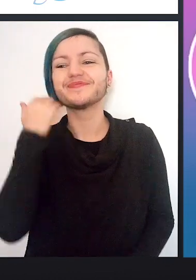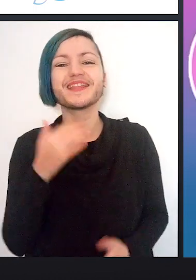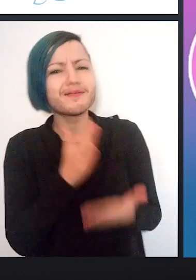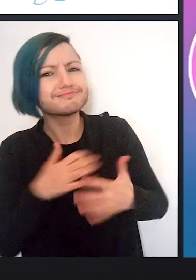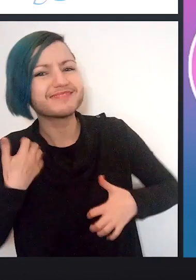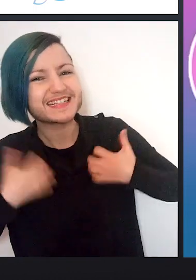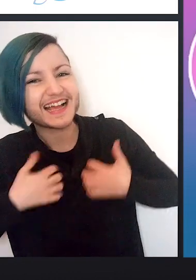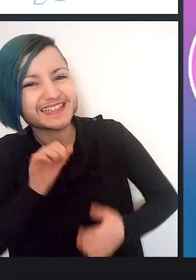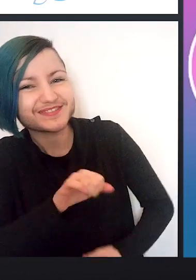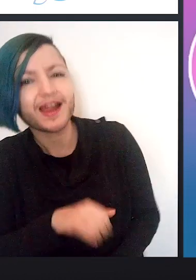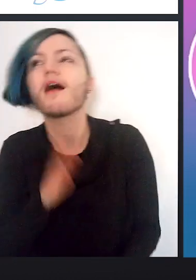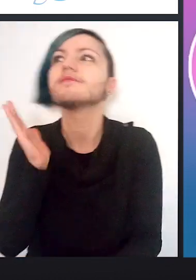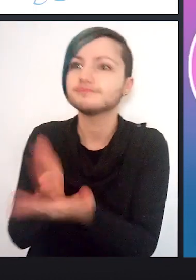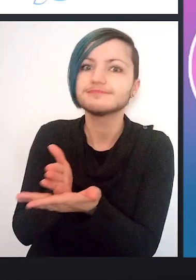So exciting. Oh it was.